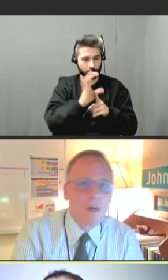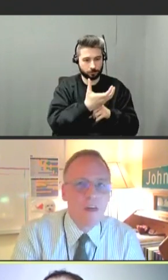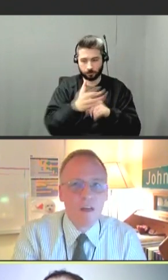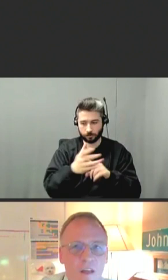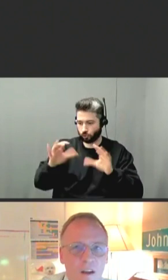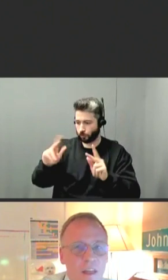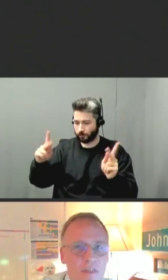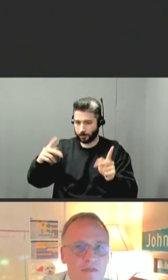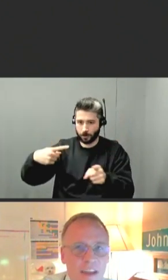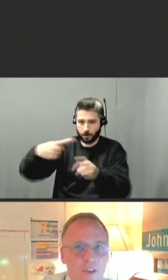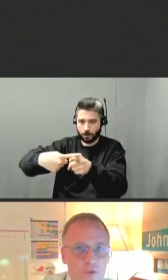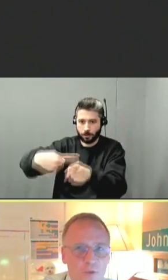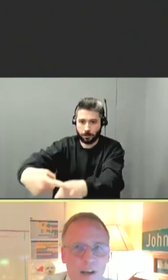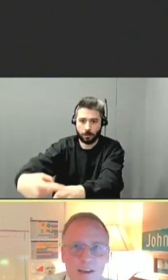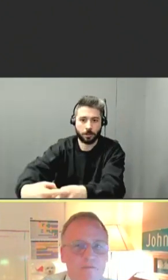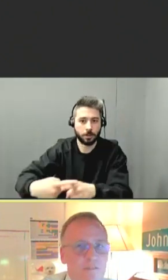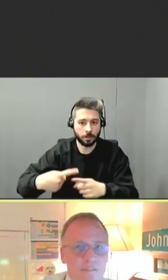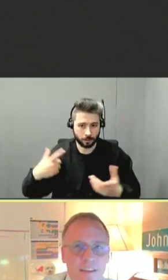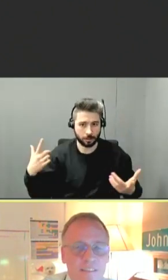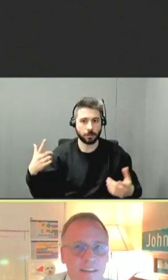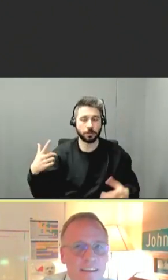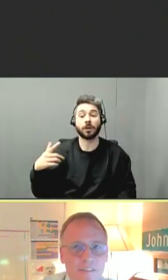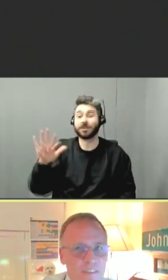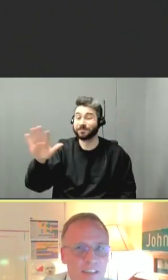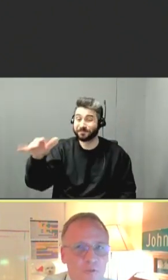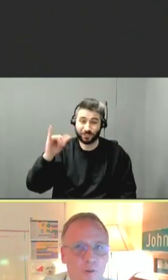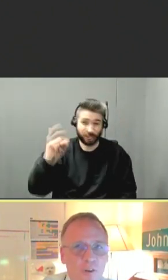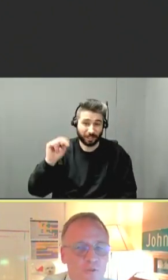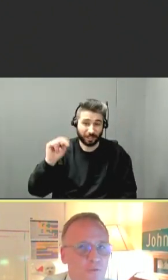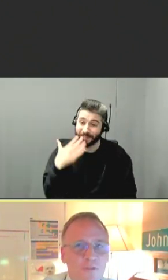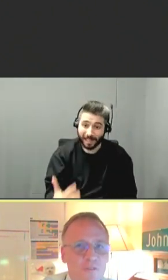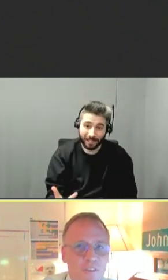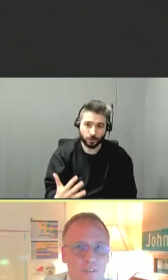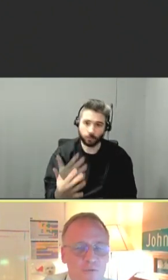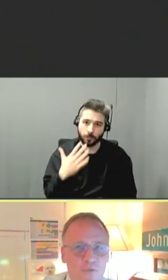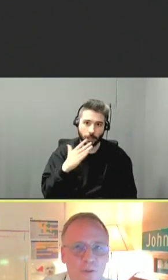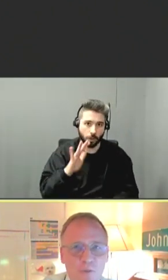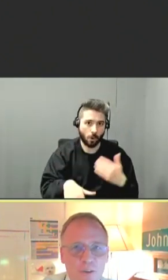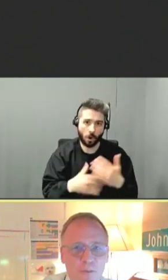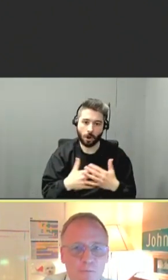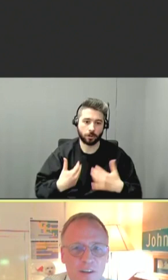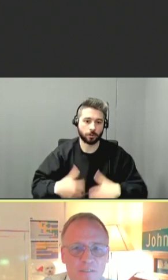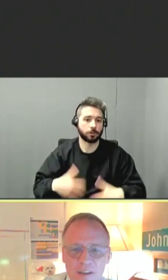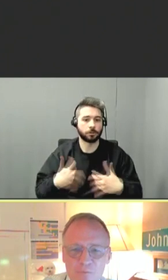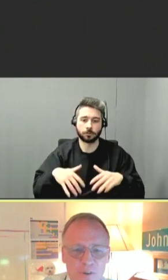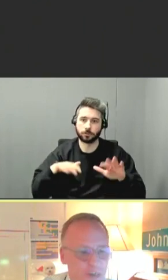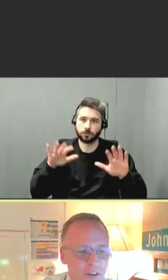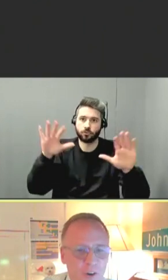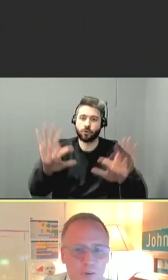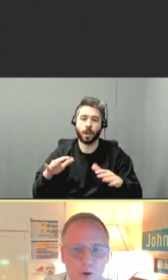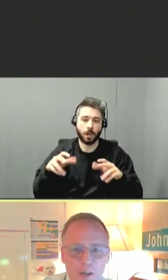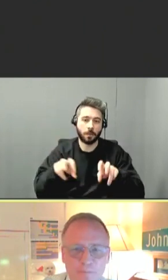John Dodd: Thank you. And again, thank you all. This was -- this was a really wonderful panel. I appreciate all your work.